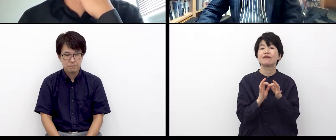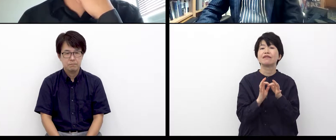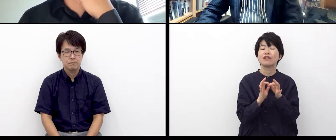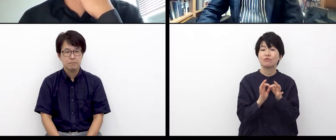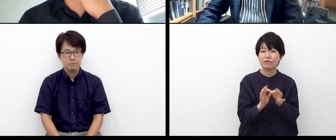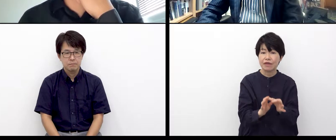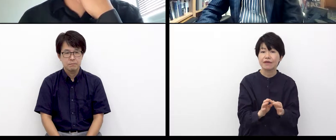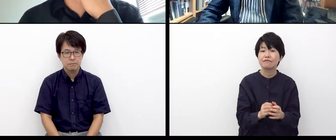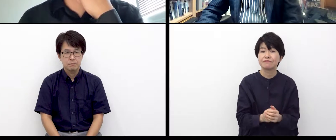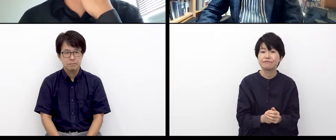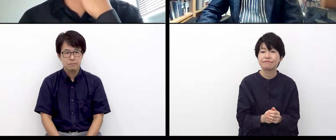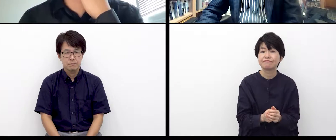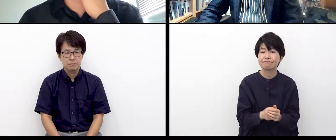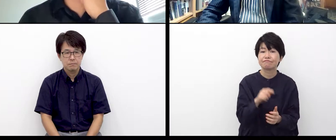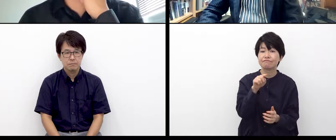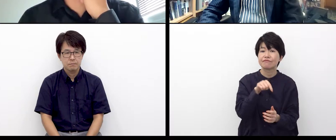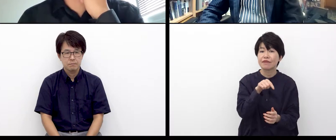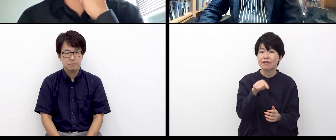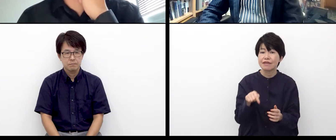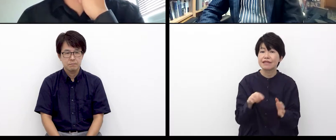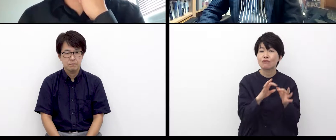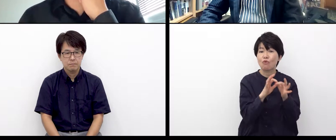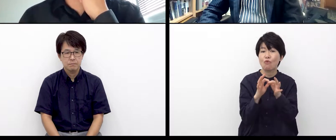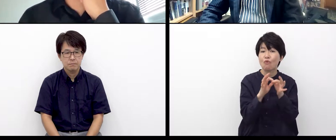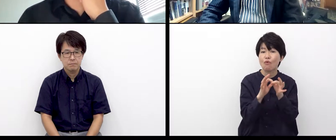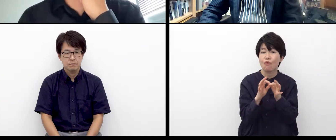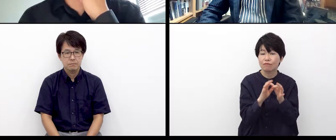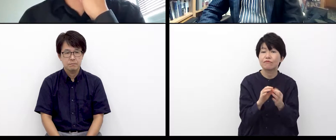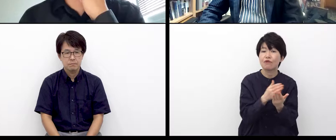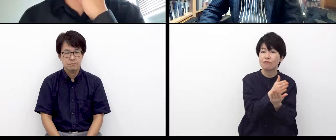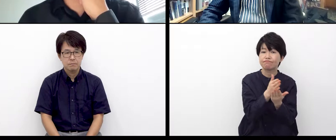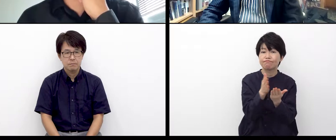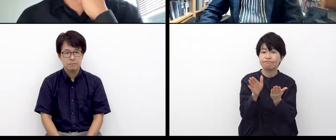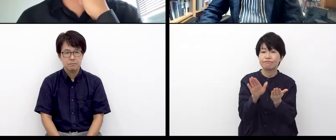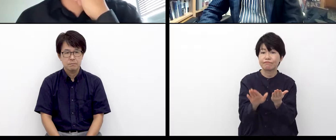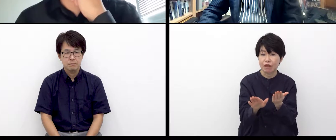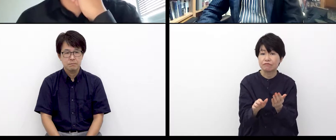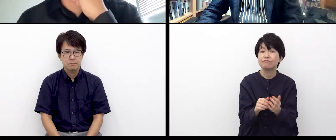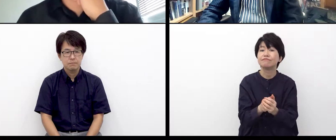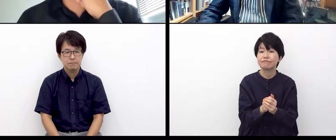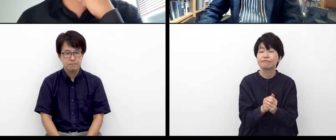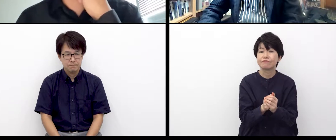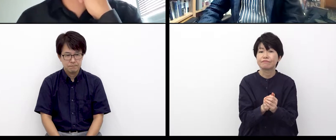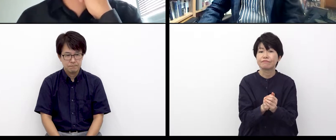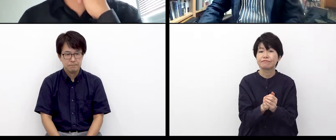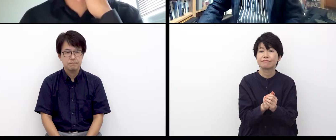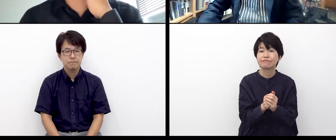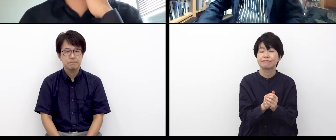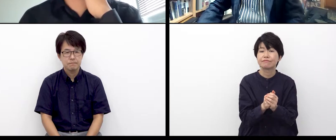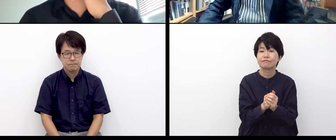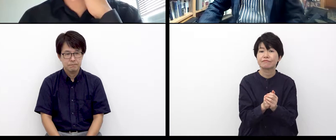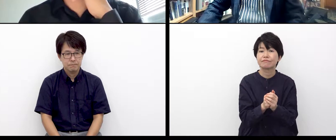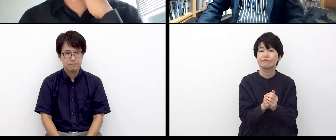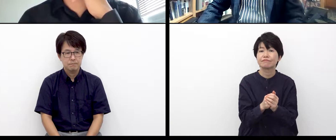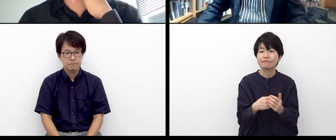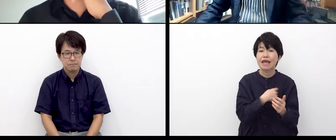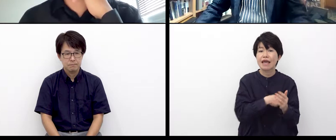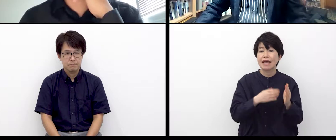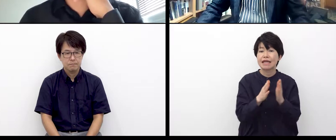it’s a key whether they have an interpersonal relationship or not. And, “not caused by mental disorders” means,